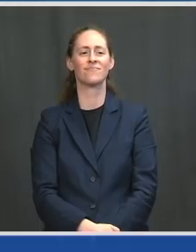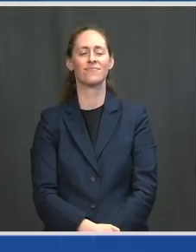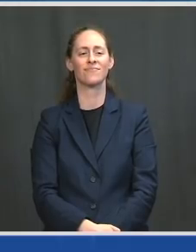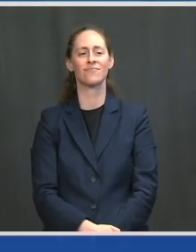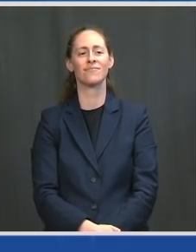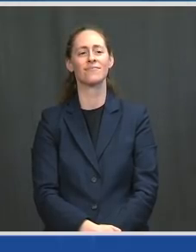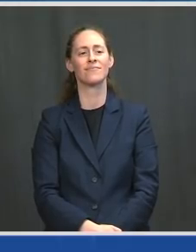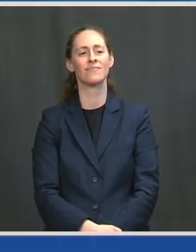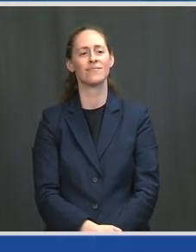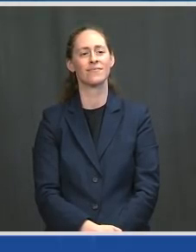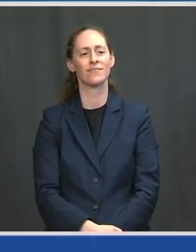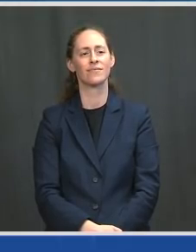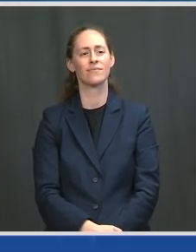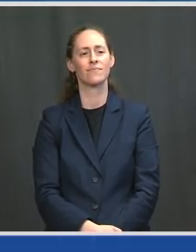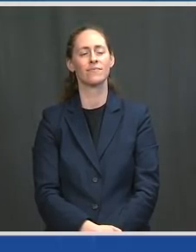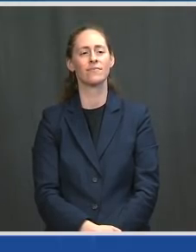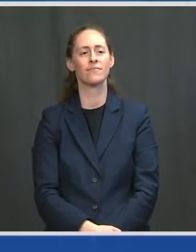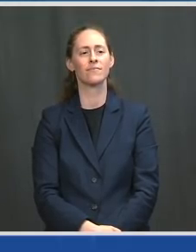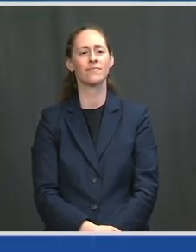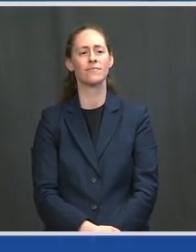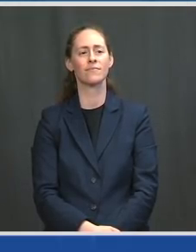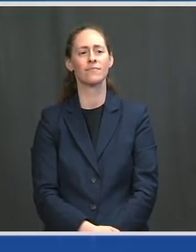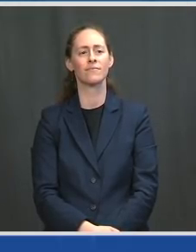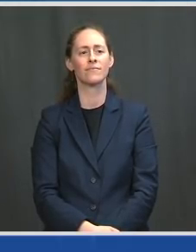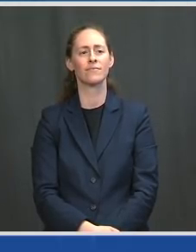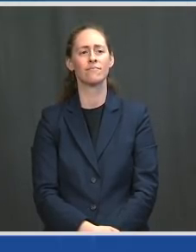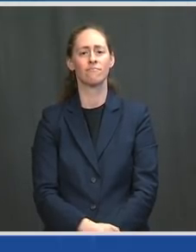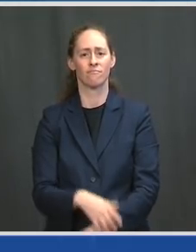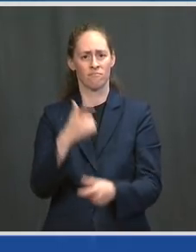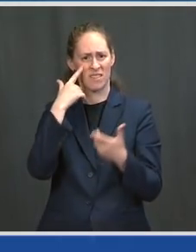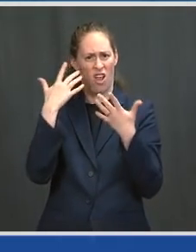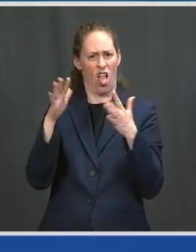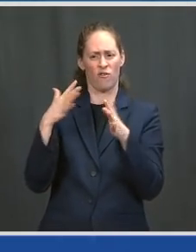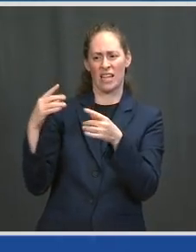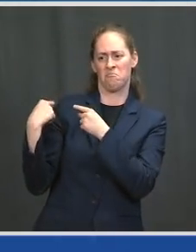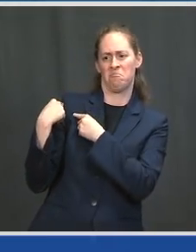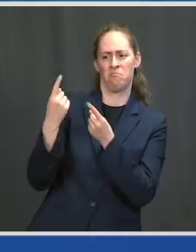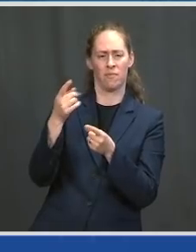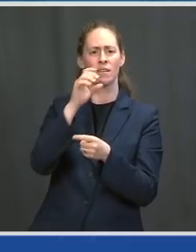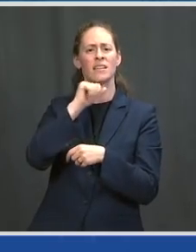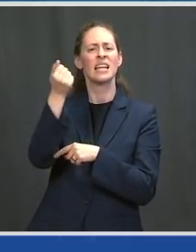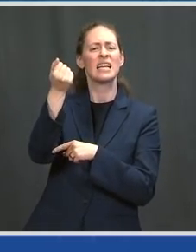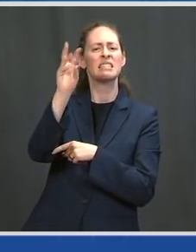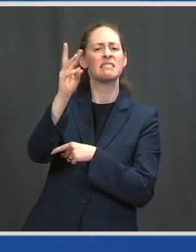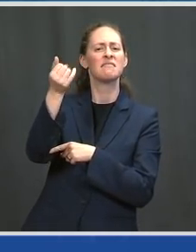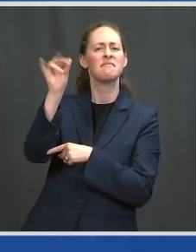And as more and more Americans get vaccinated, COVID-19 hospitalizations and death rates continue to fall.